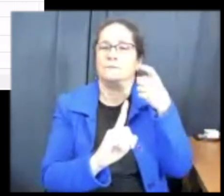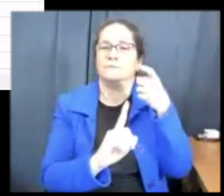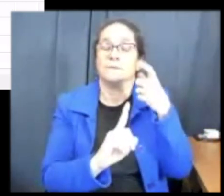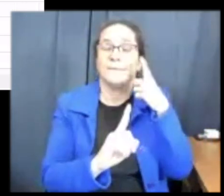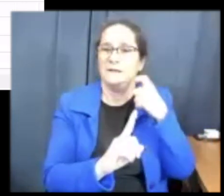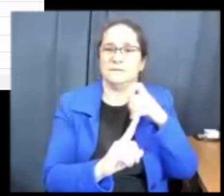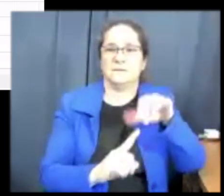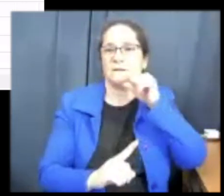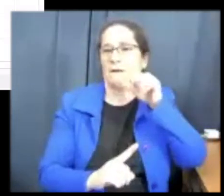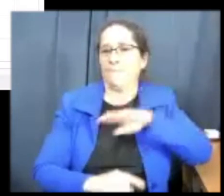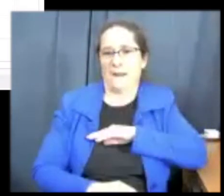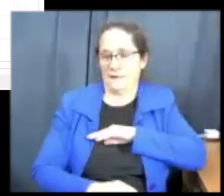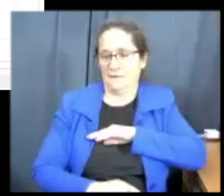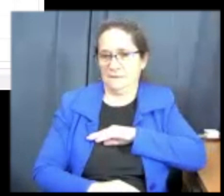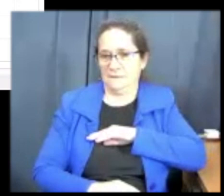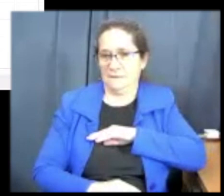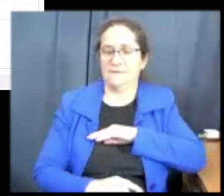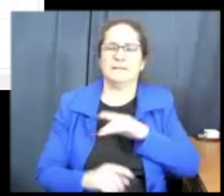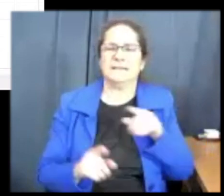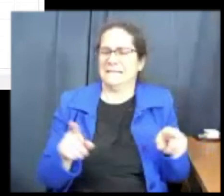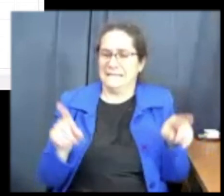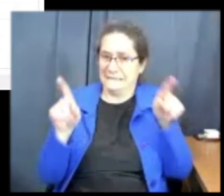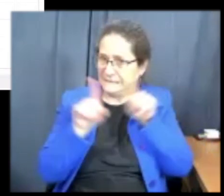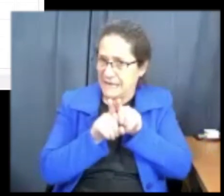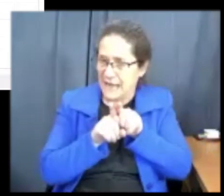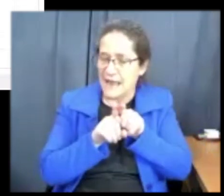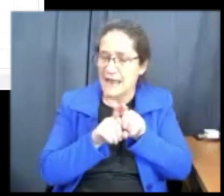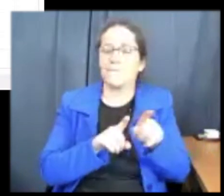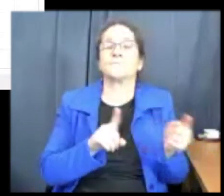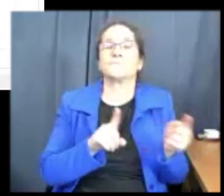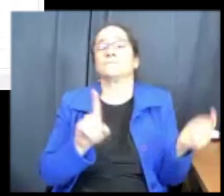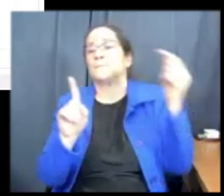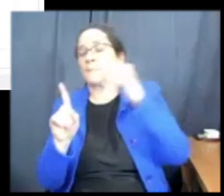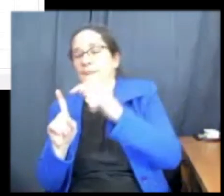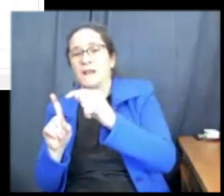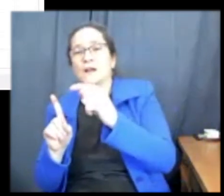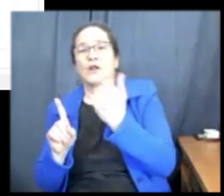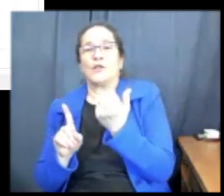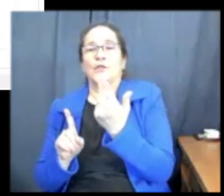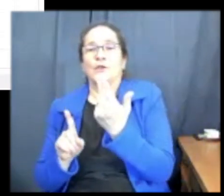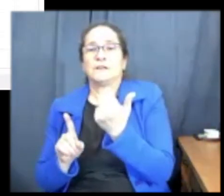And then we could do the same thing for our 13 Secondary Transition.